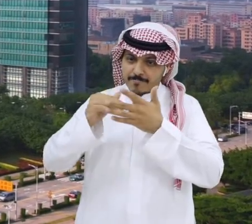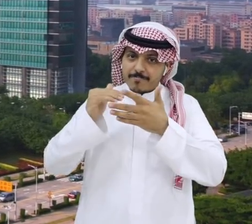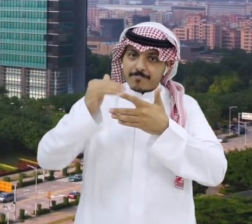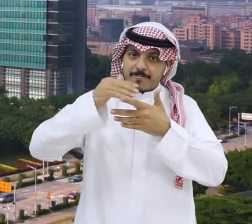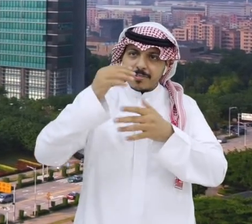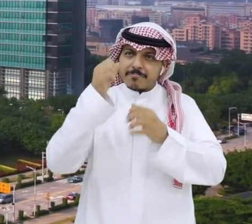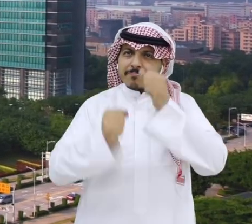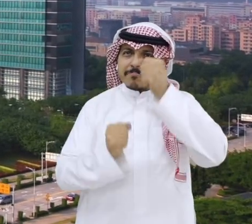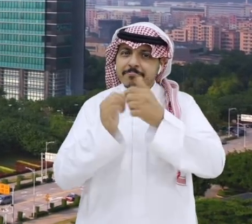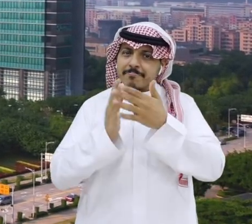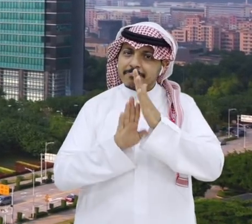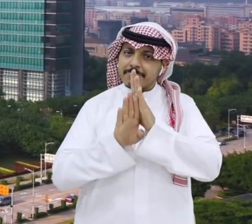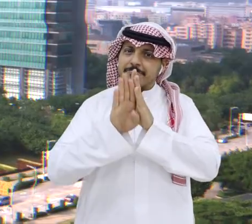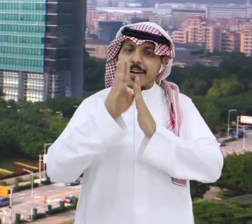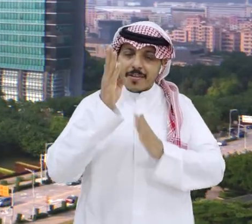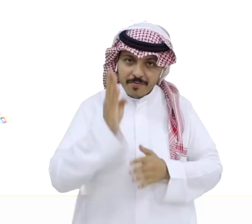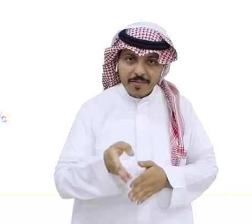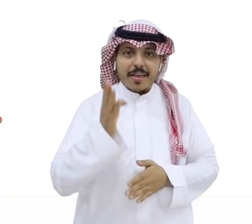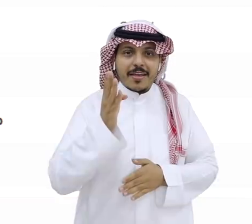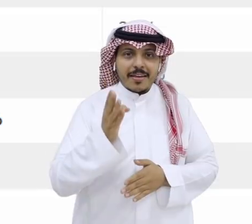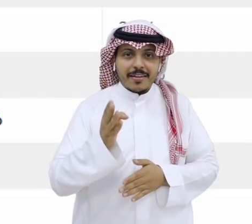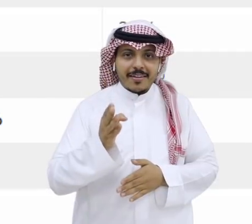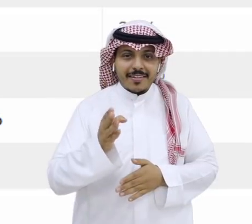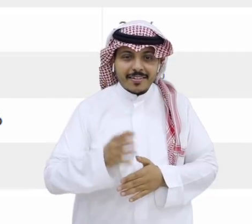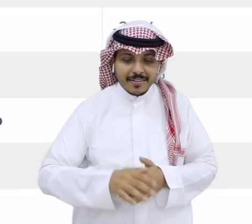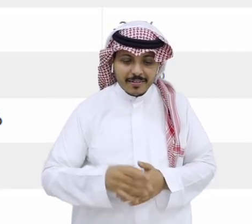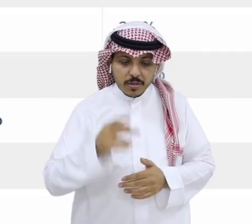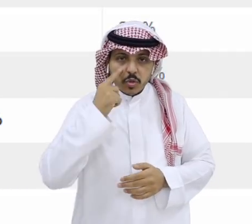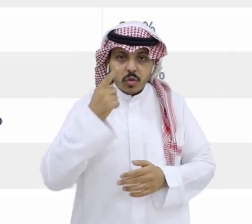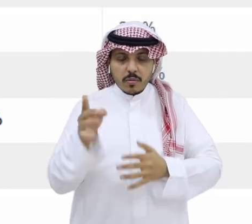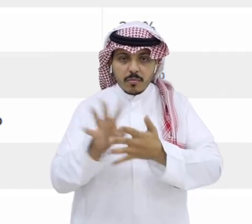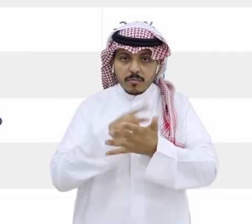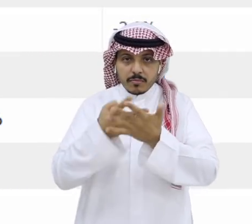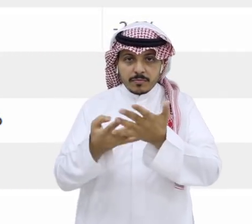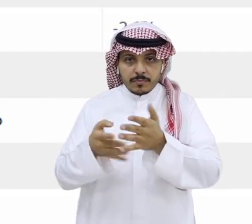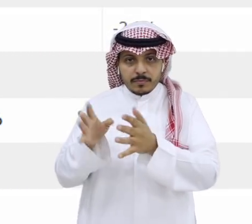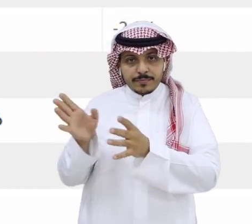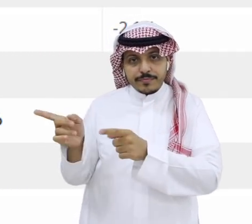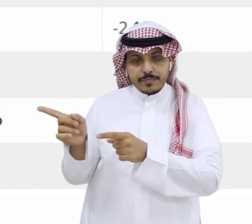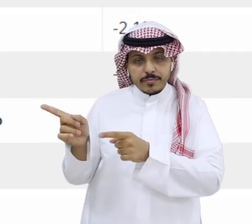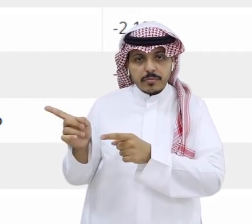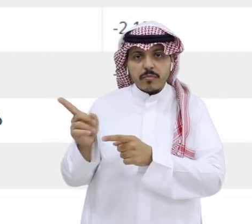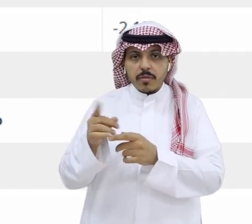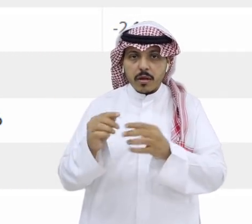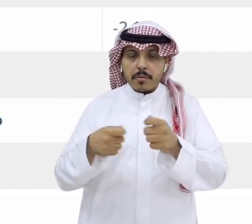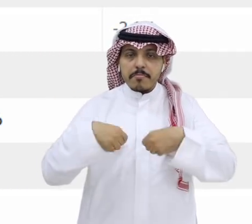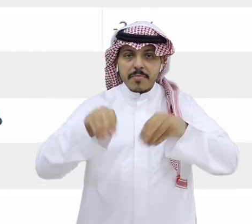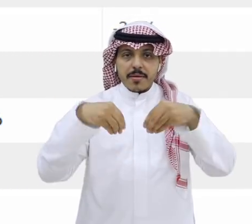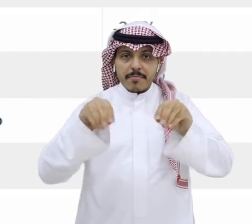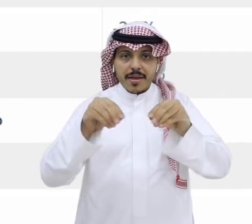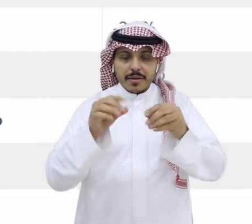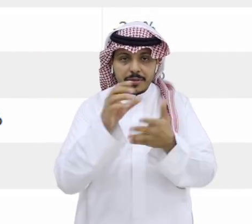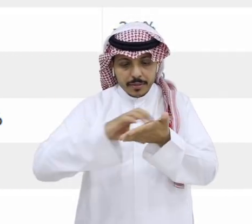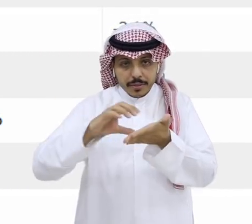Let's have a look at the table by IDC to compare the numbers of phones sold and the profit.